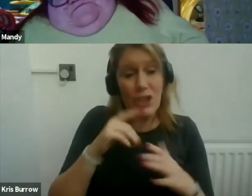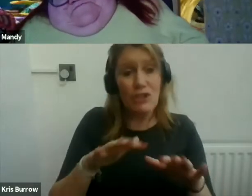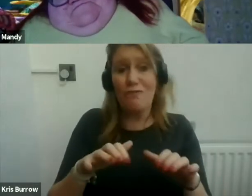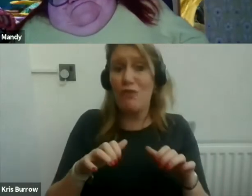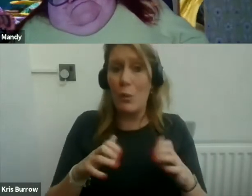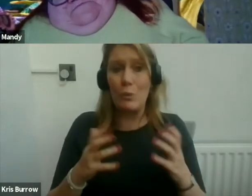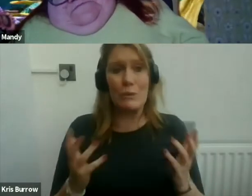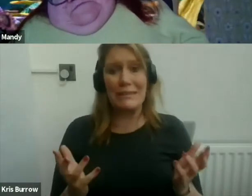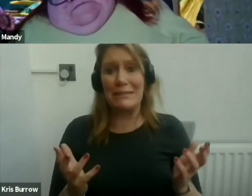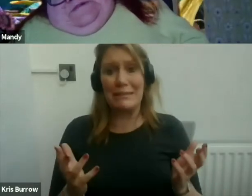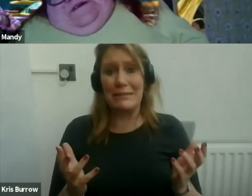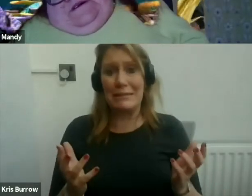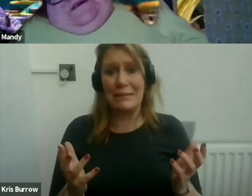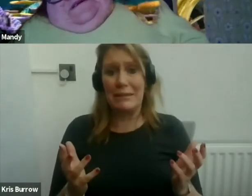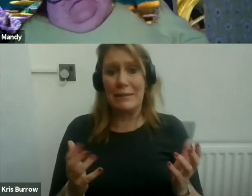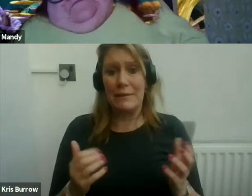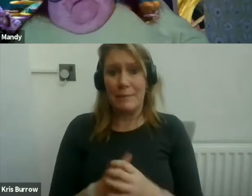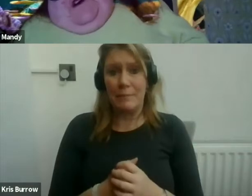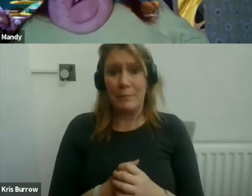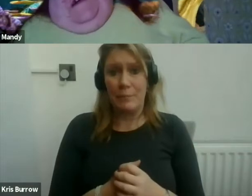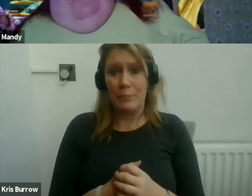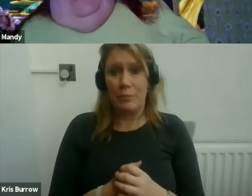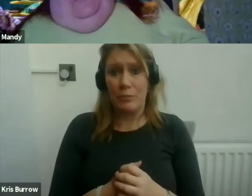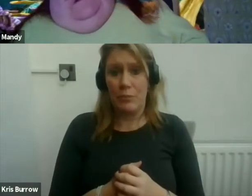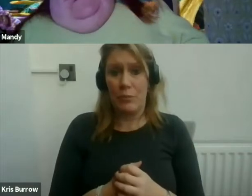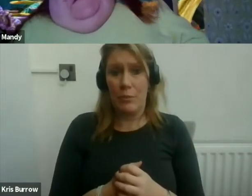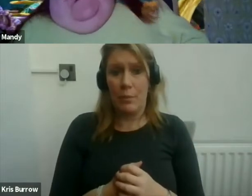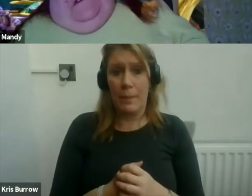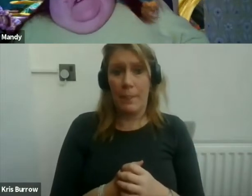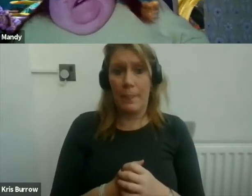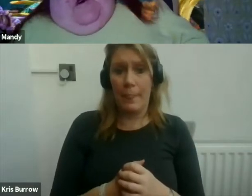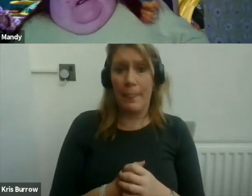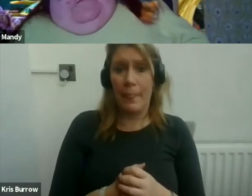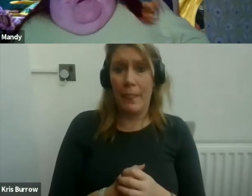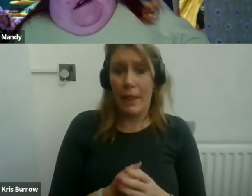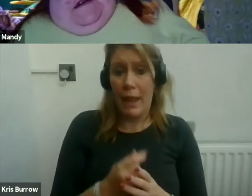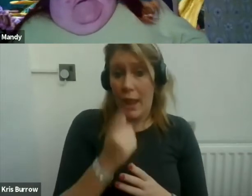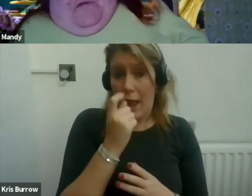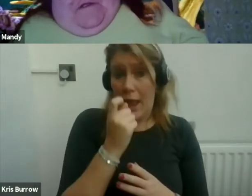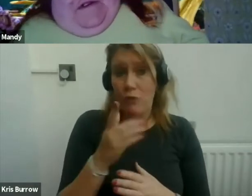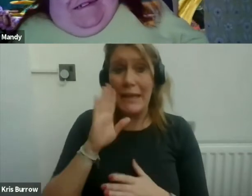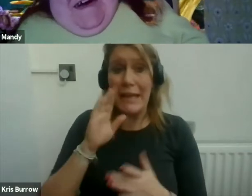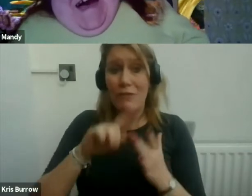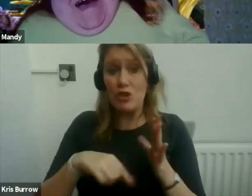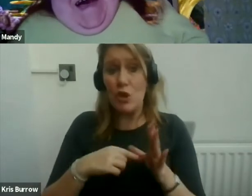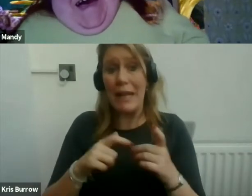might still be frozen. If you can hear us Julie we're